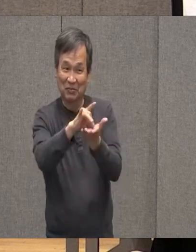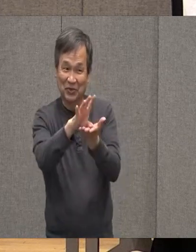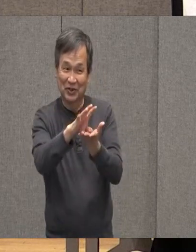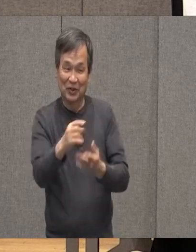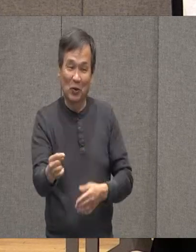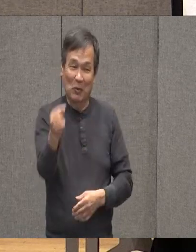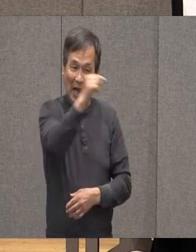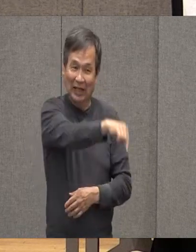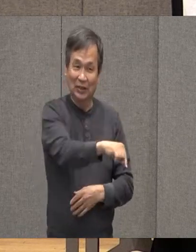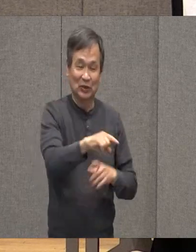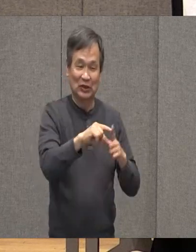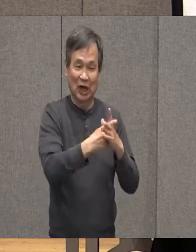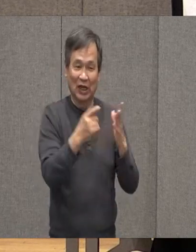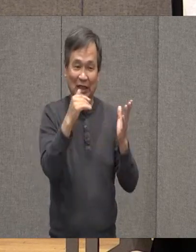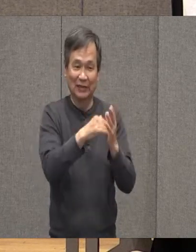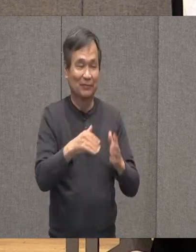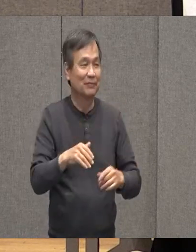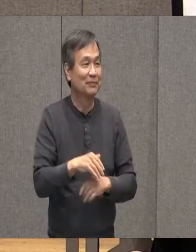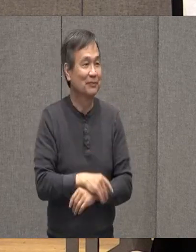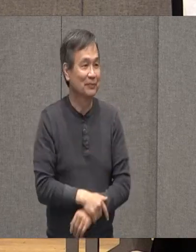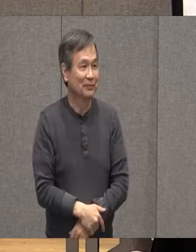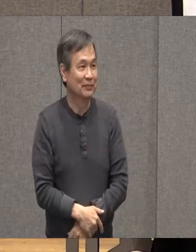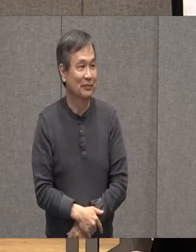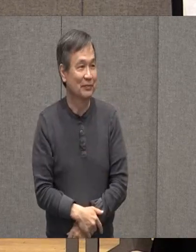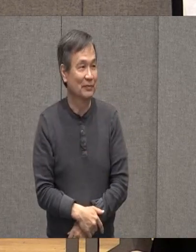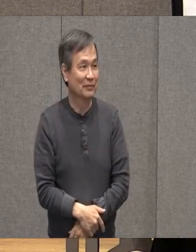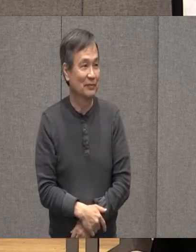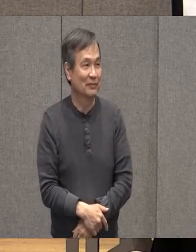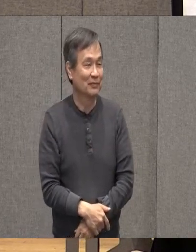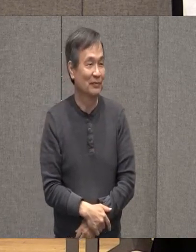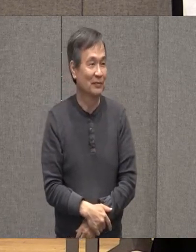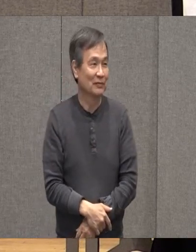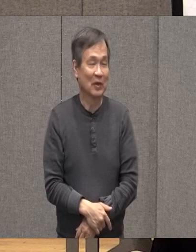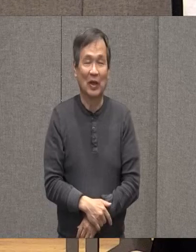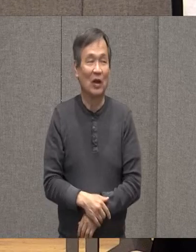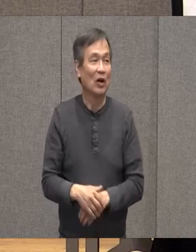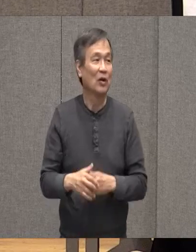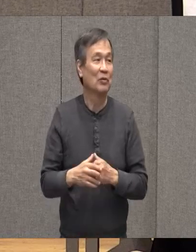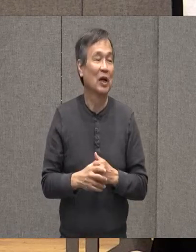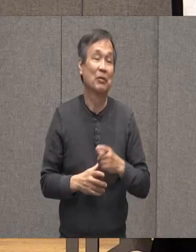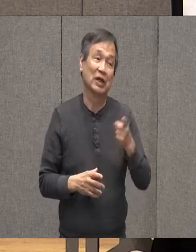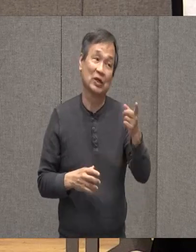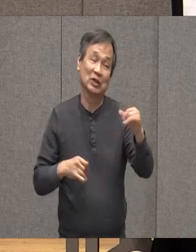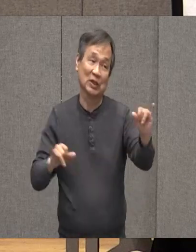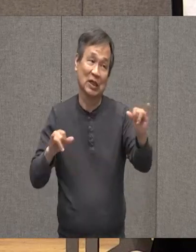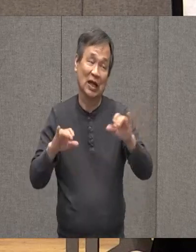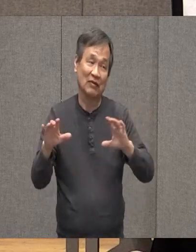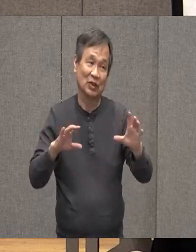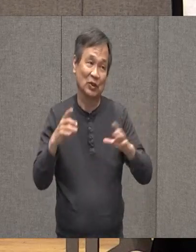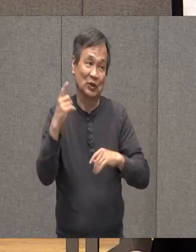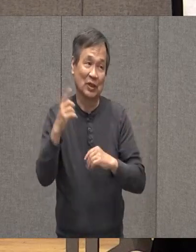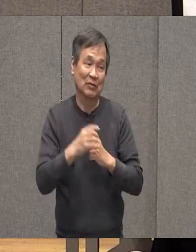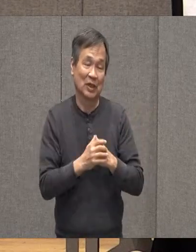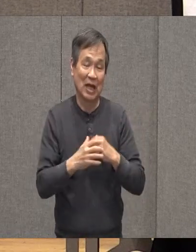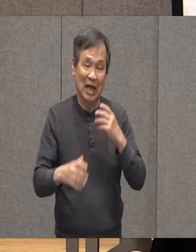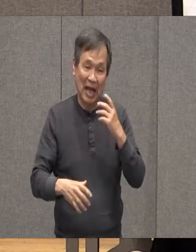she's just got to start over. [Miss Sears] I gotta start all over again maybe this time I'll be able to run. But you got to do your operation or else I can I can get you.